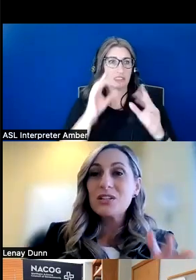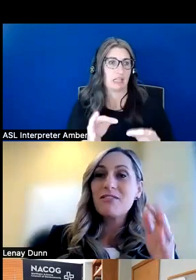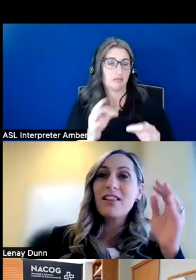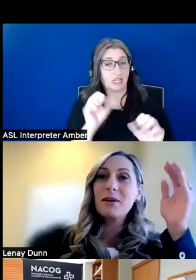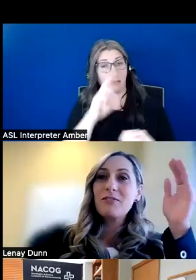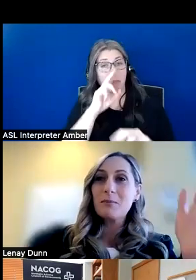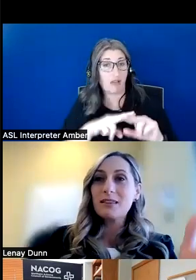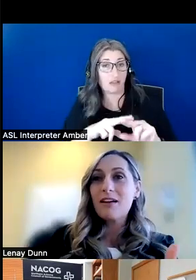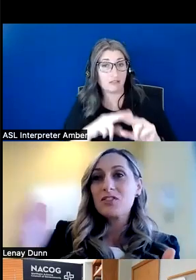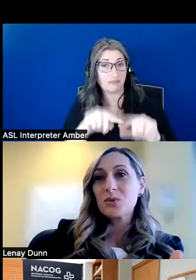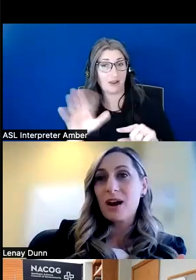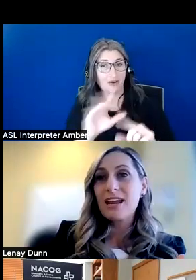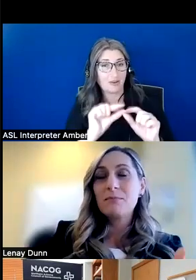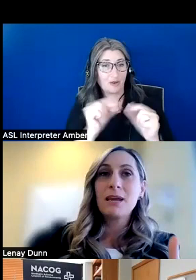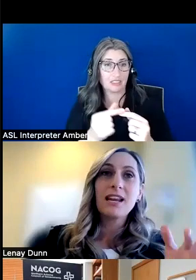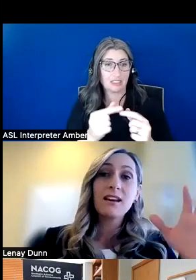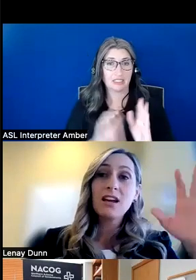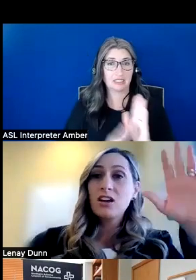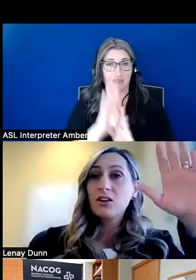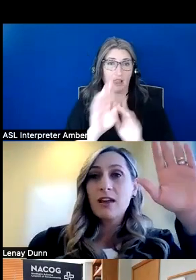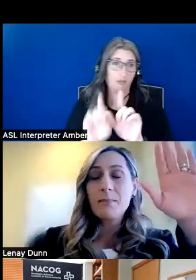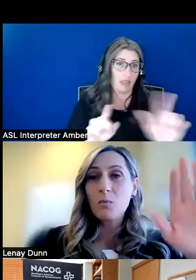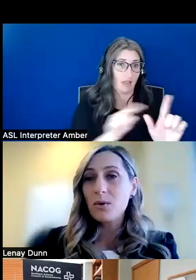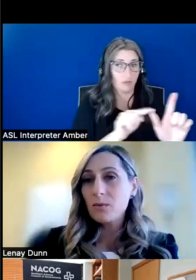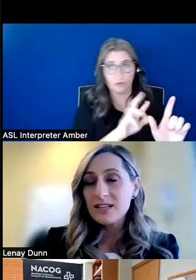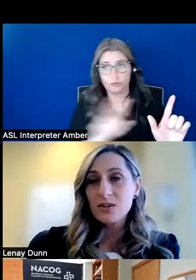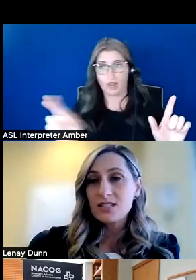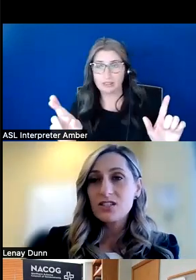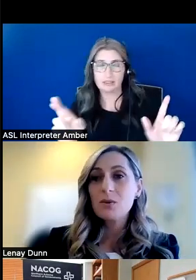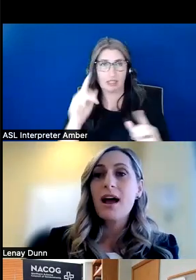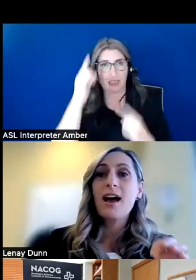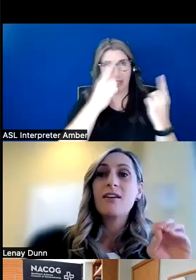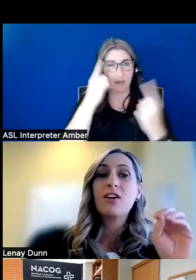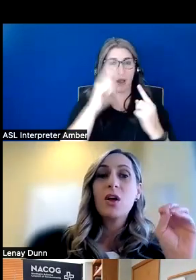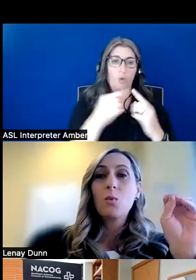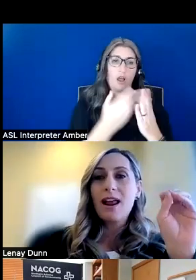You can develop it from left to right, meaning you think about what resources you have, what